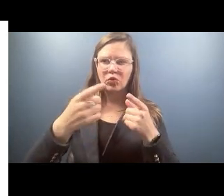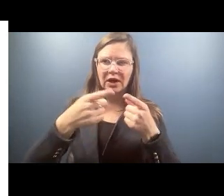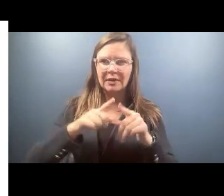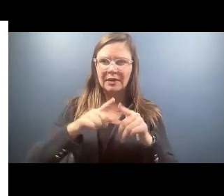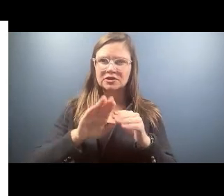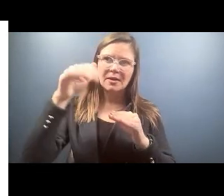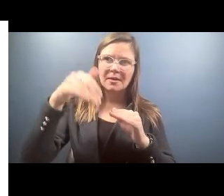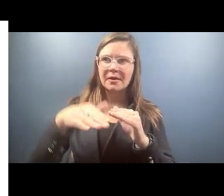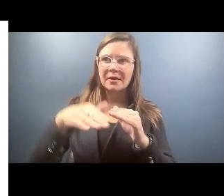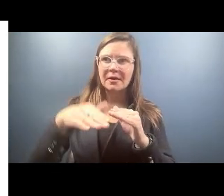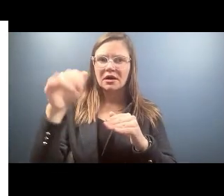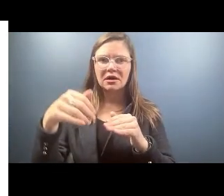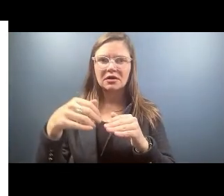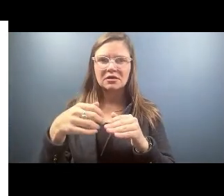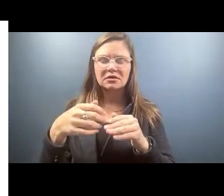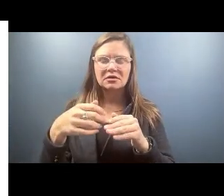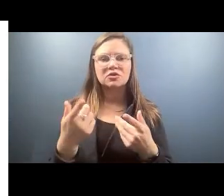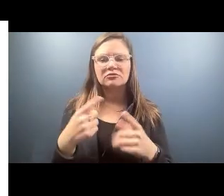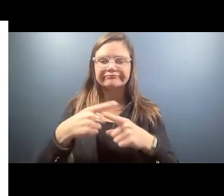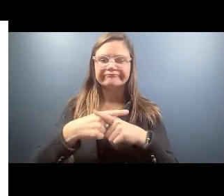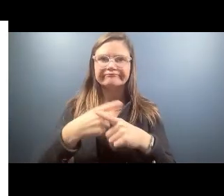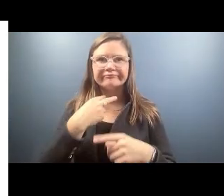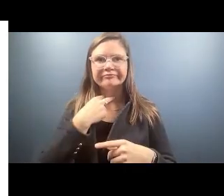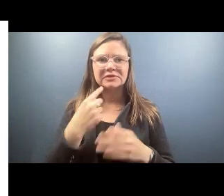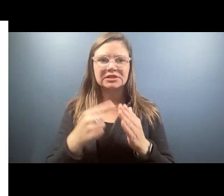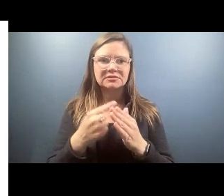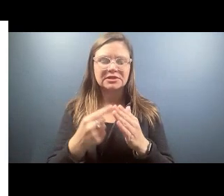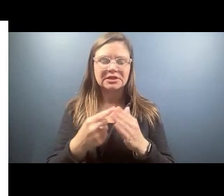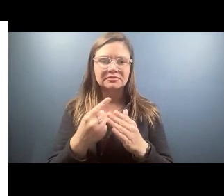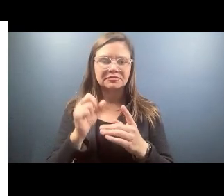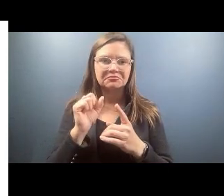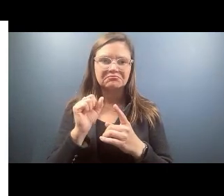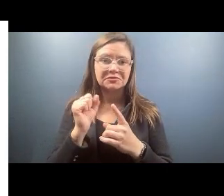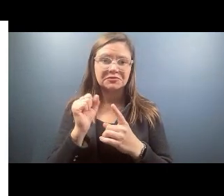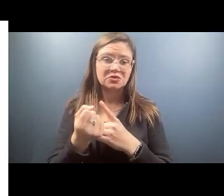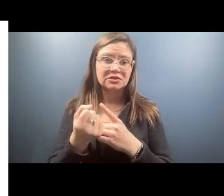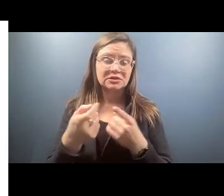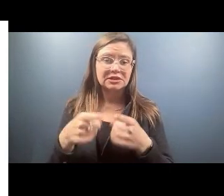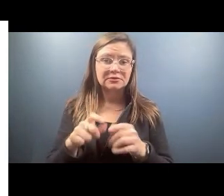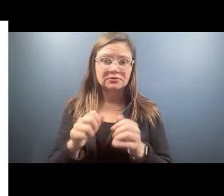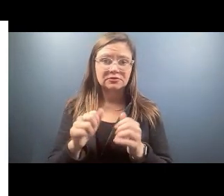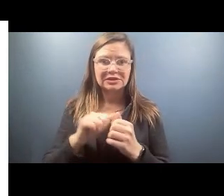There are some roadblocks associated with these wage these these data though they're highly aggregated.